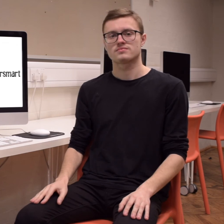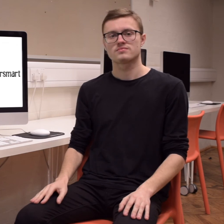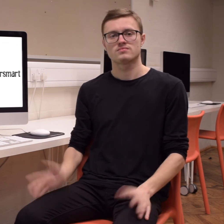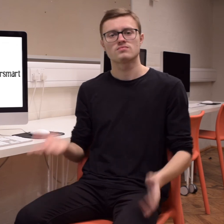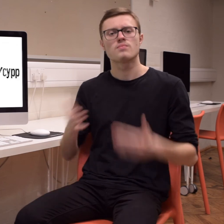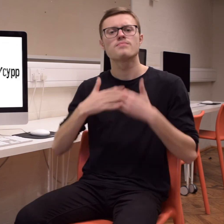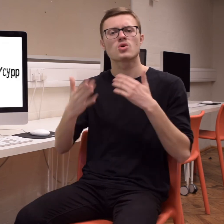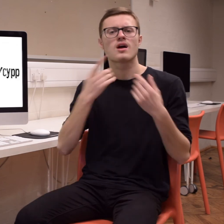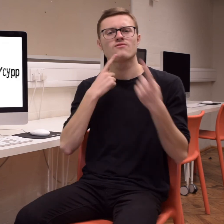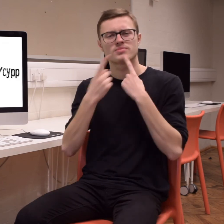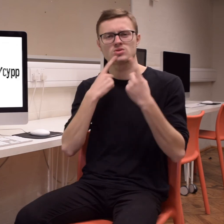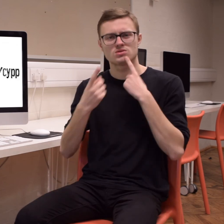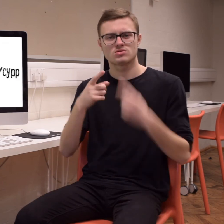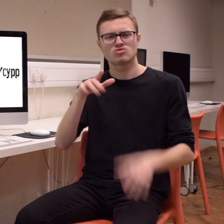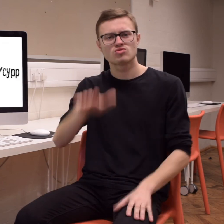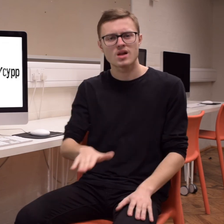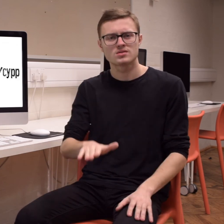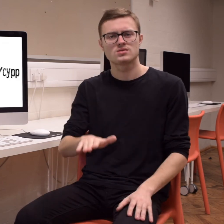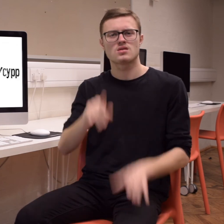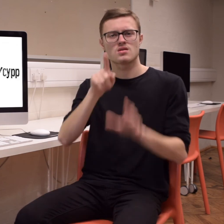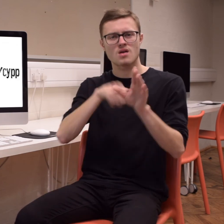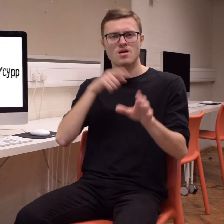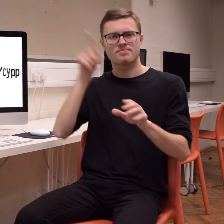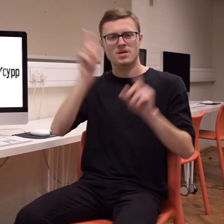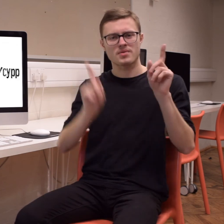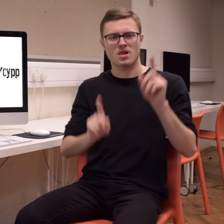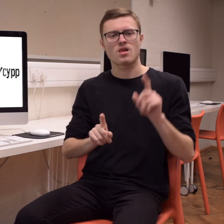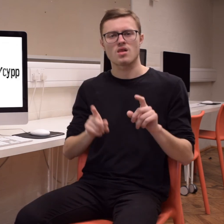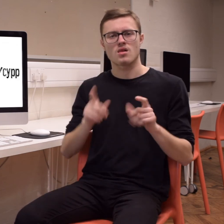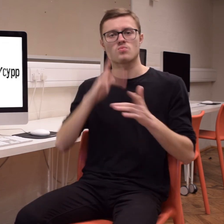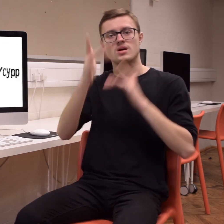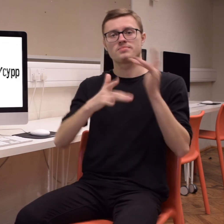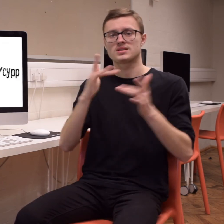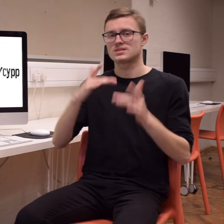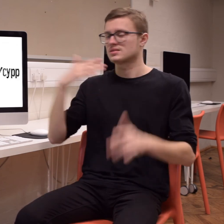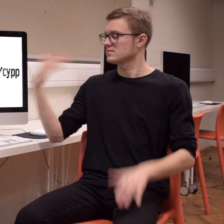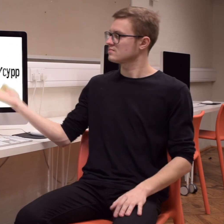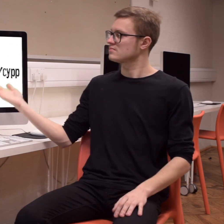More information on Child and Young People - visit - www.worcestershire.gov.uk/cypp